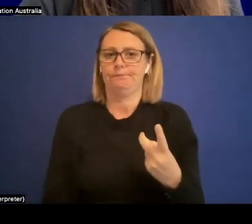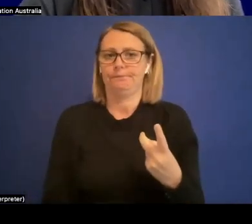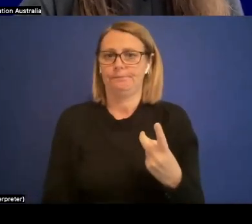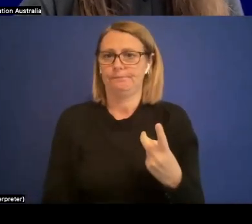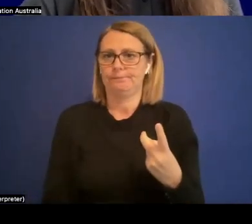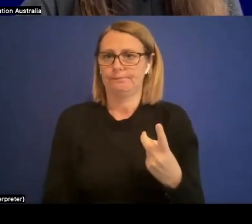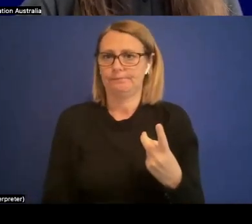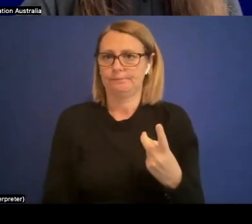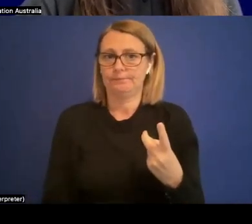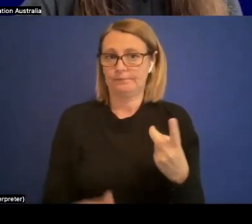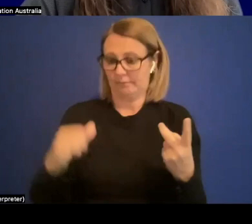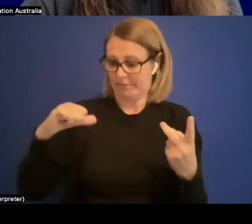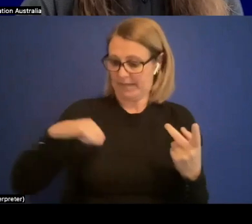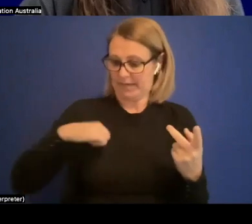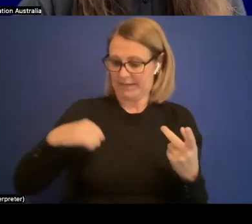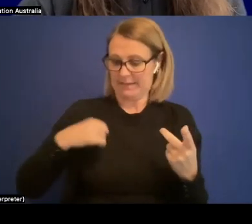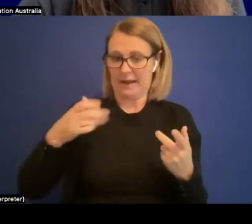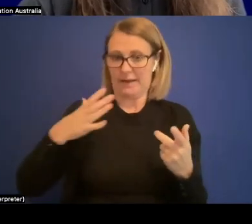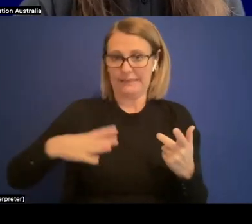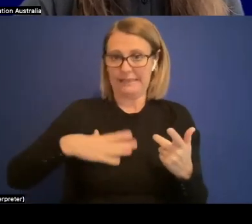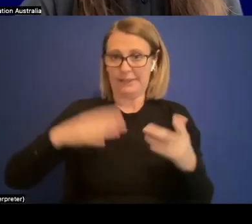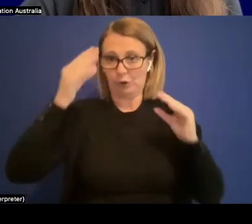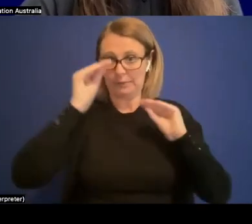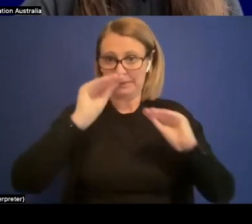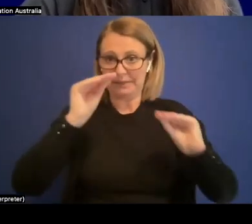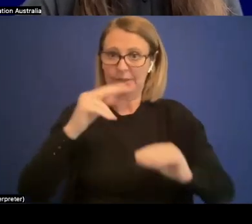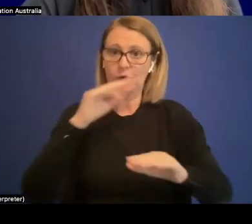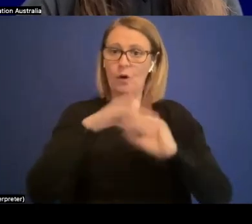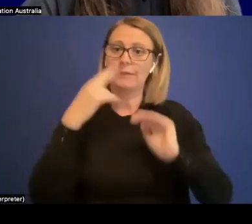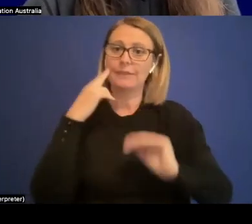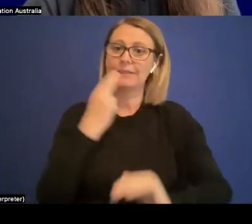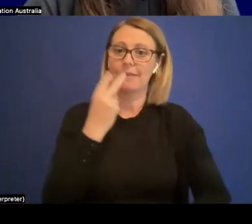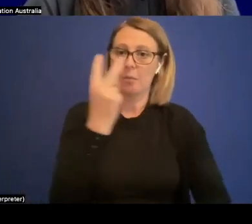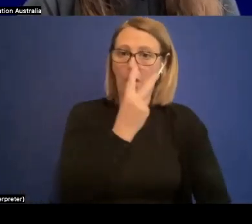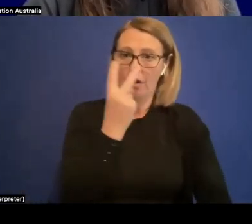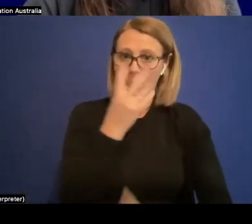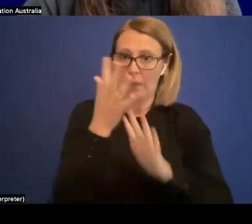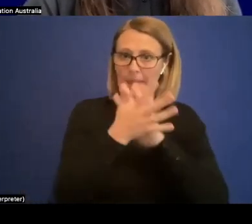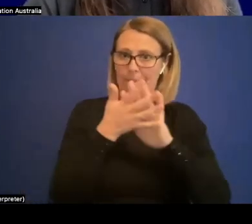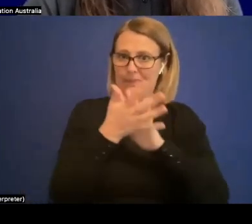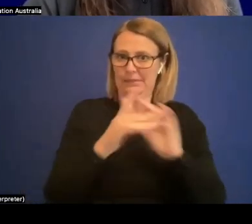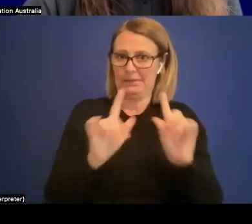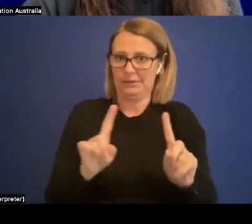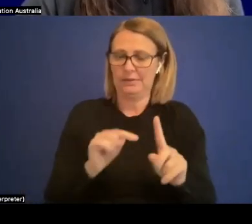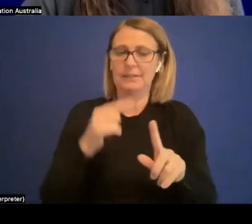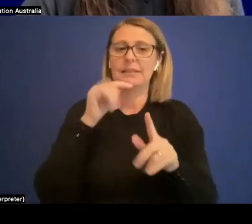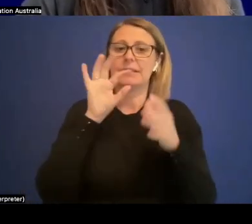Staff needed to be trained in deafblindness and particularly with social interaction and